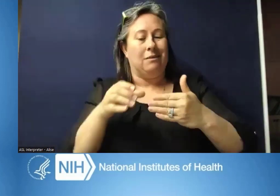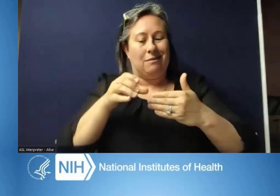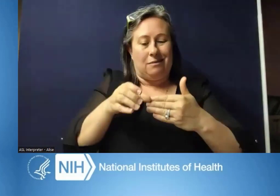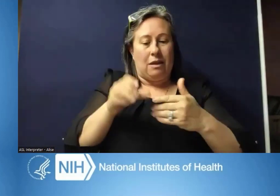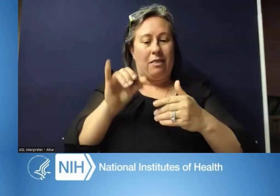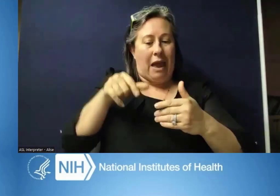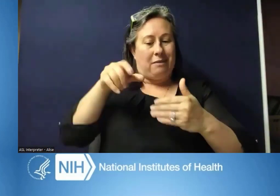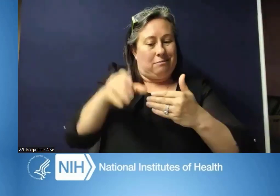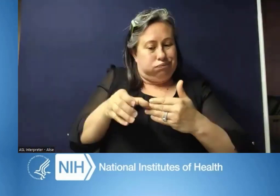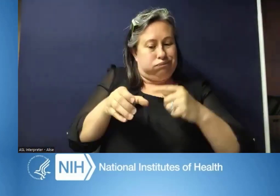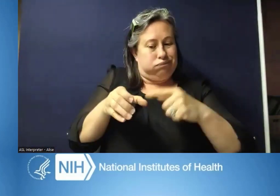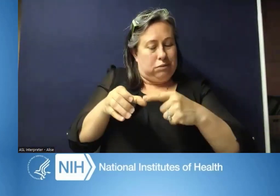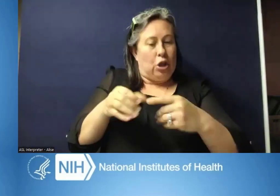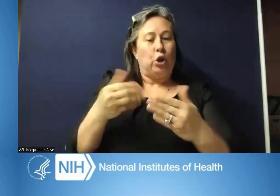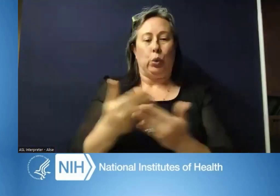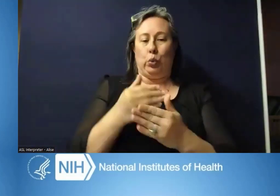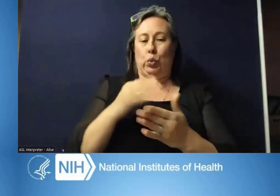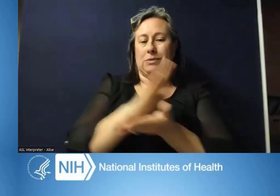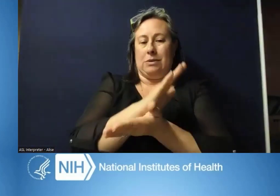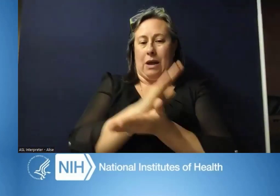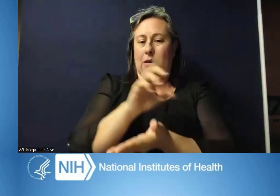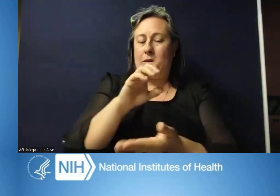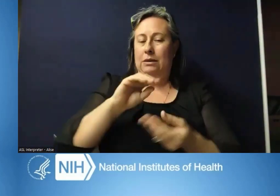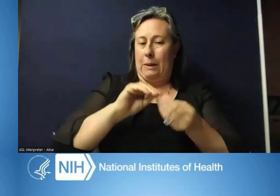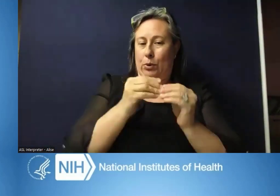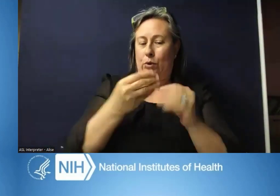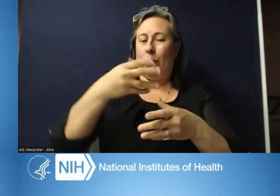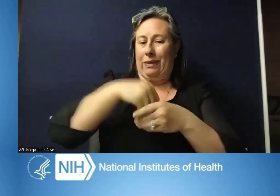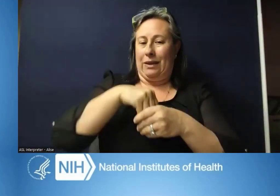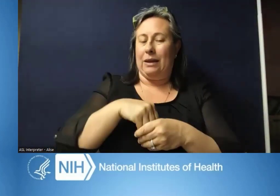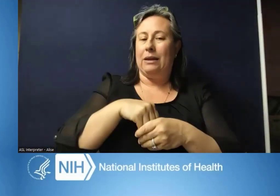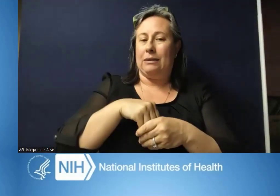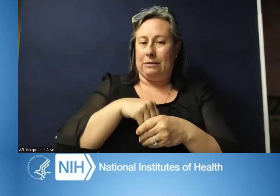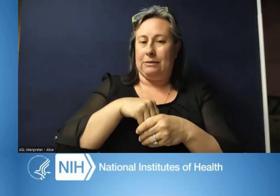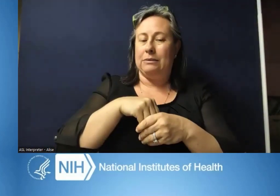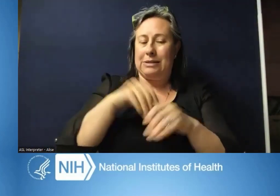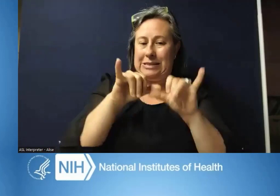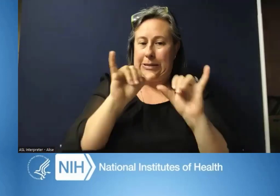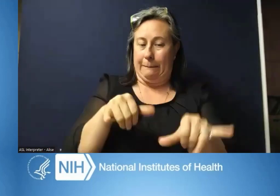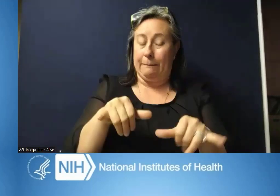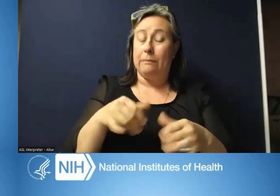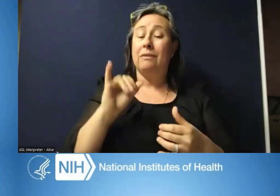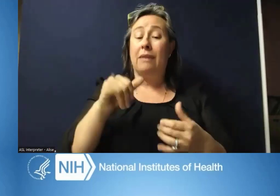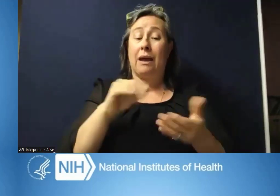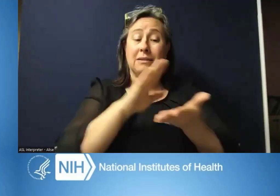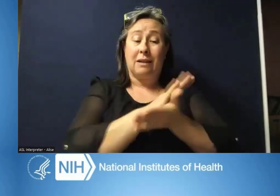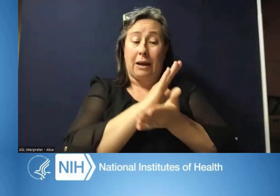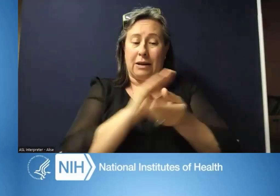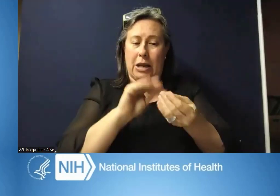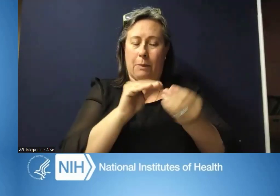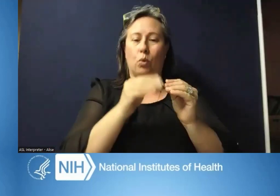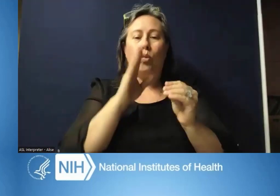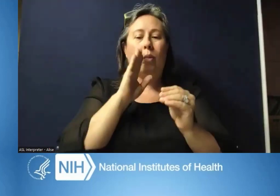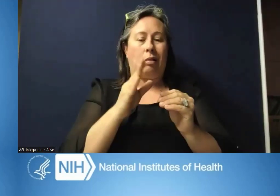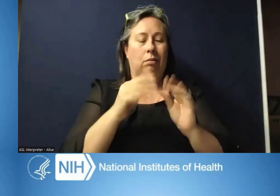is a new document number in PMS, and so the document number would be right on top of the FFR,